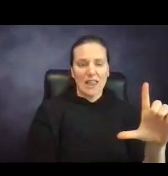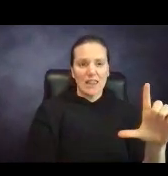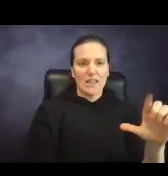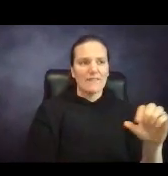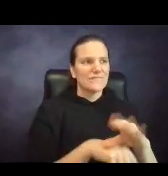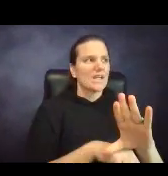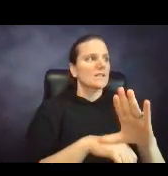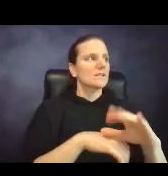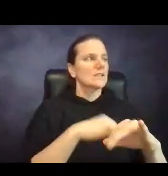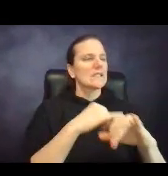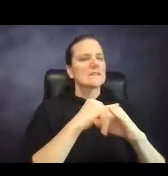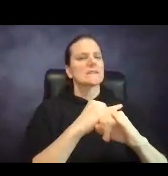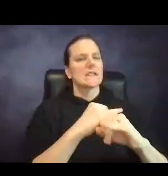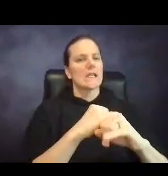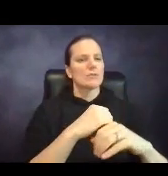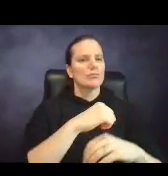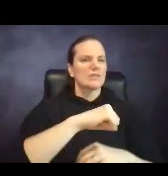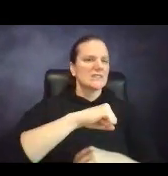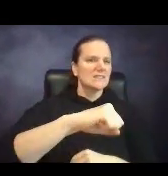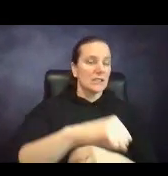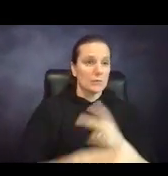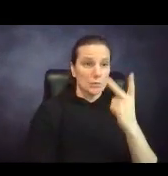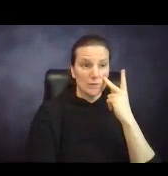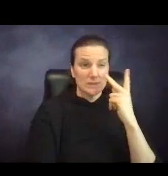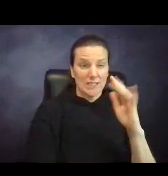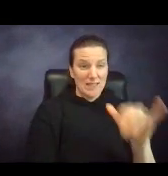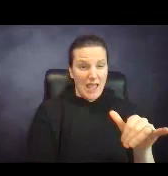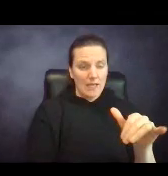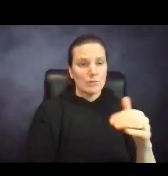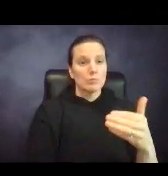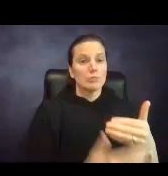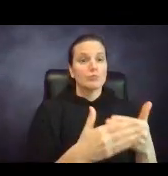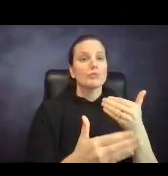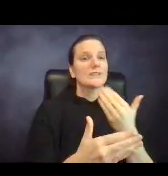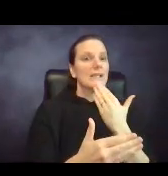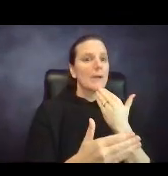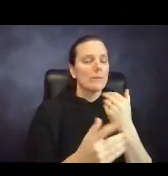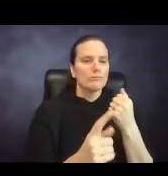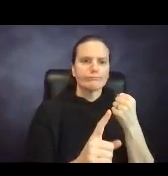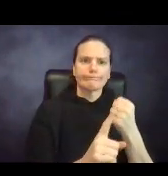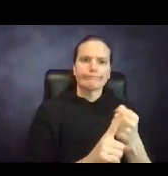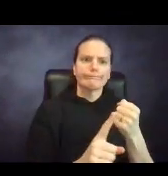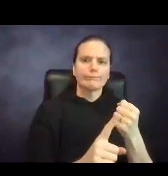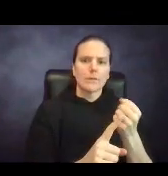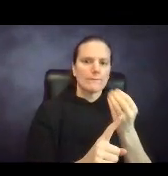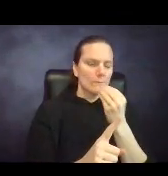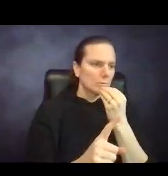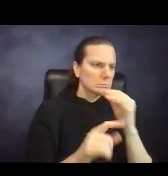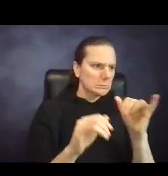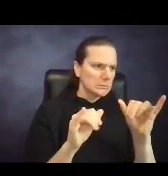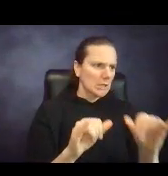And so you will see an increase in insulin resistance and pre-diabetes. All of a sudden diet didn't change, workouts didn't change,